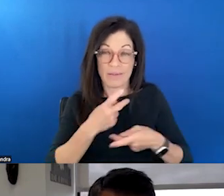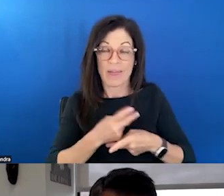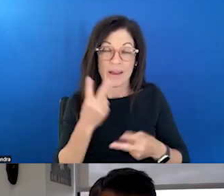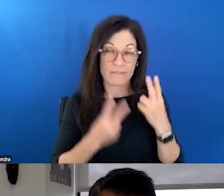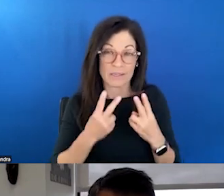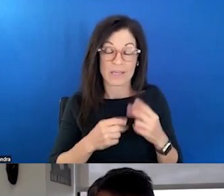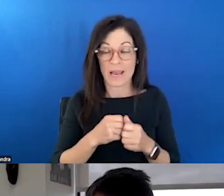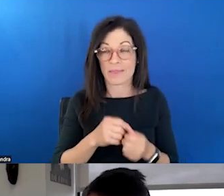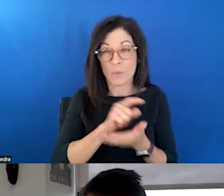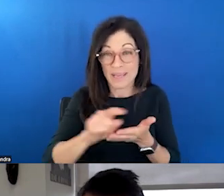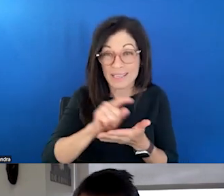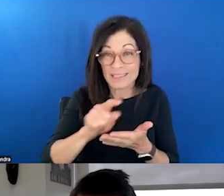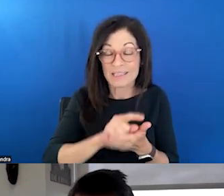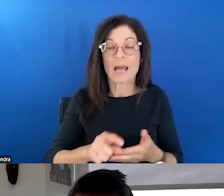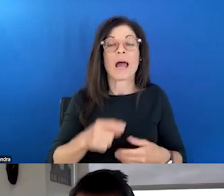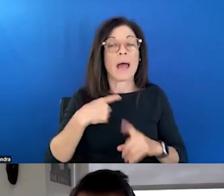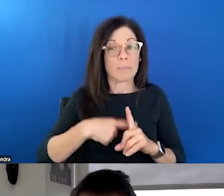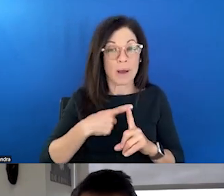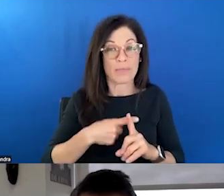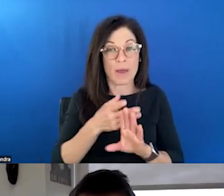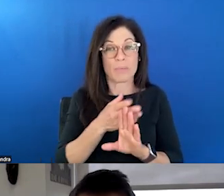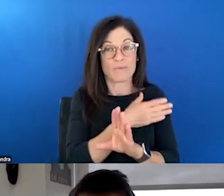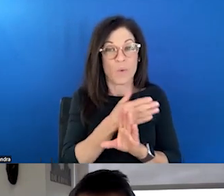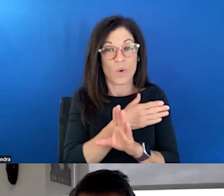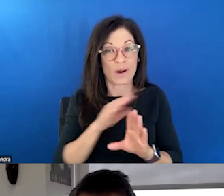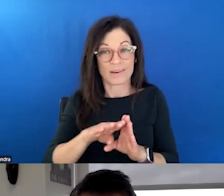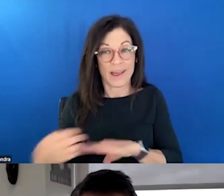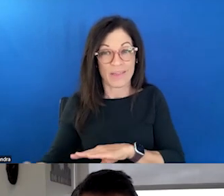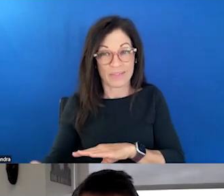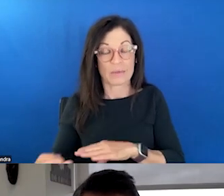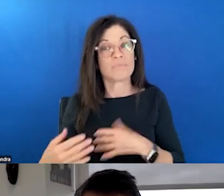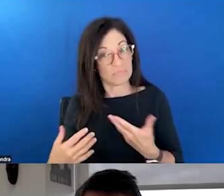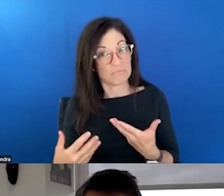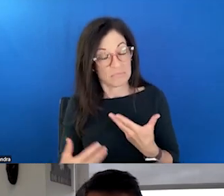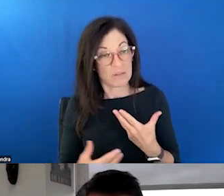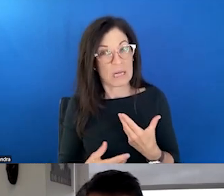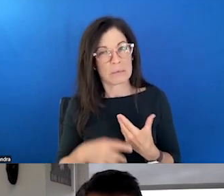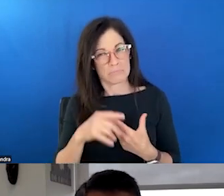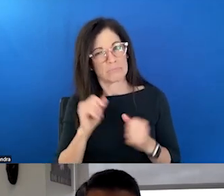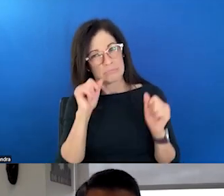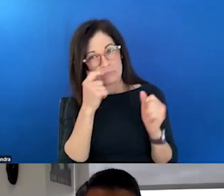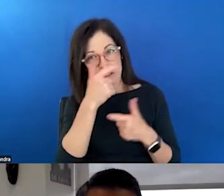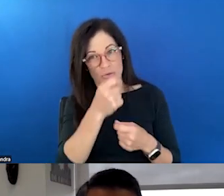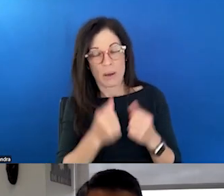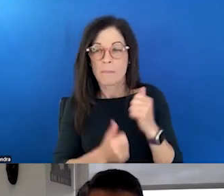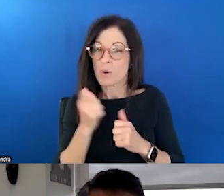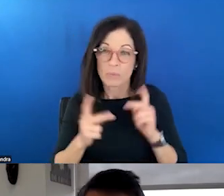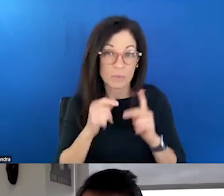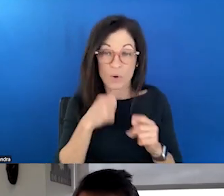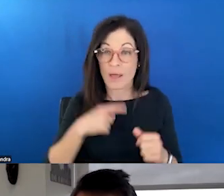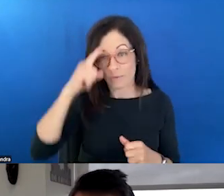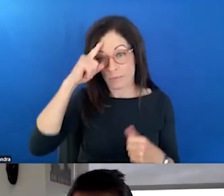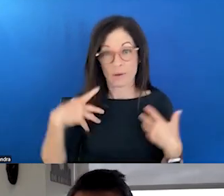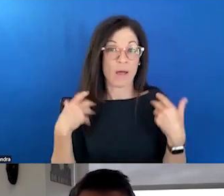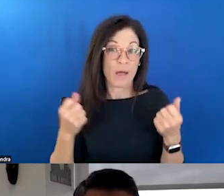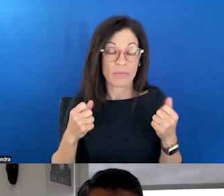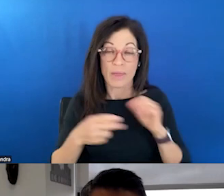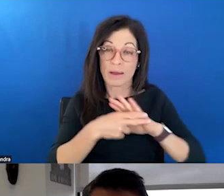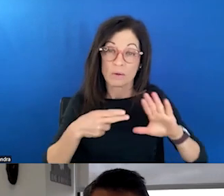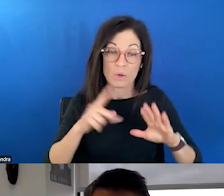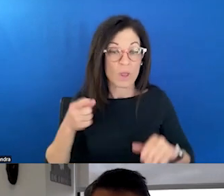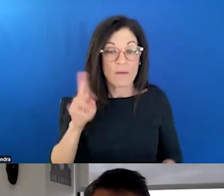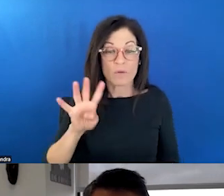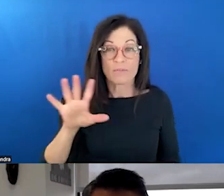LEADING UP TO THEIR DEATH AND MOST PEOPLE DON'T HAVE A MENTAL